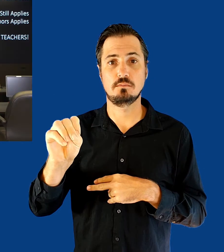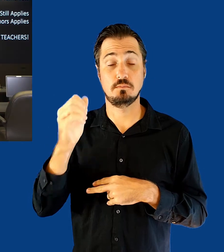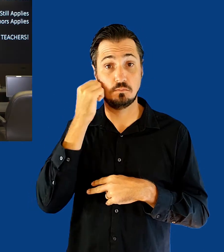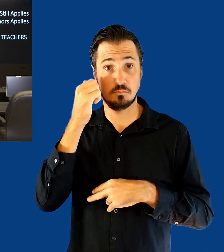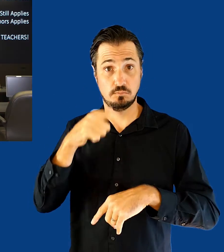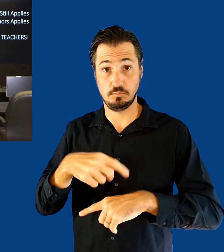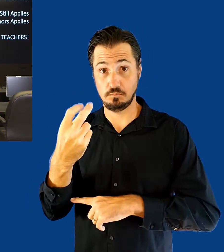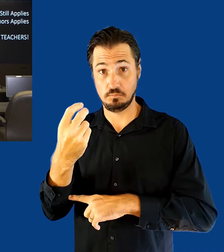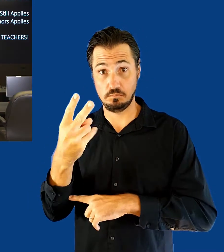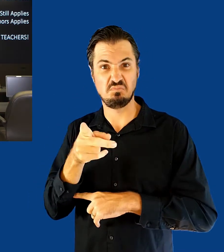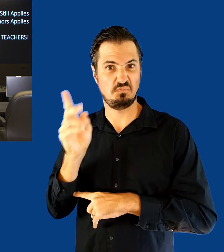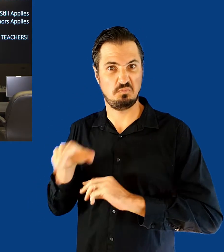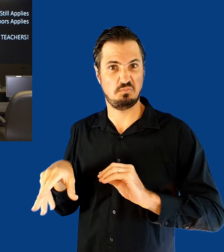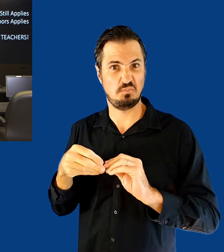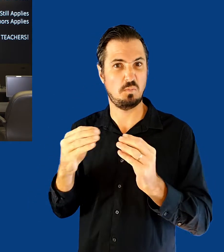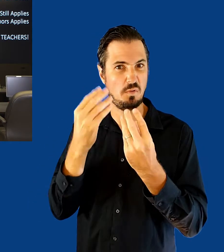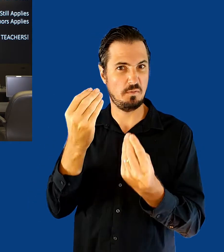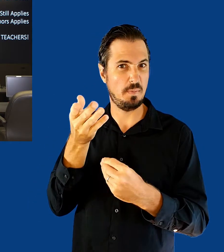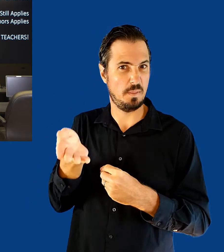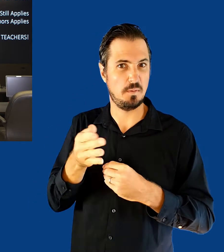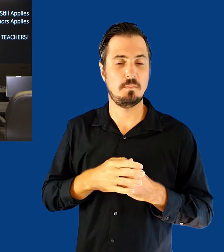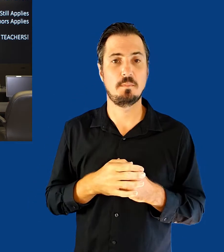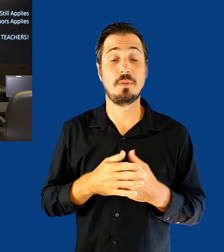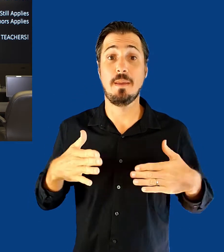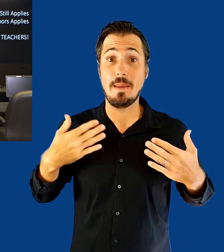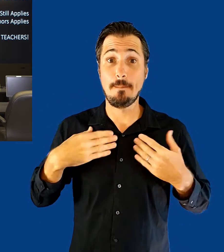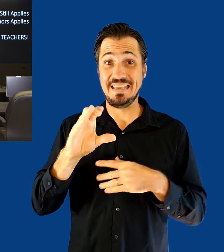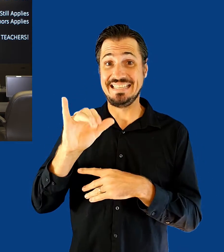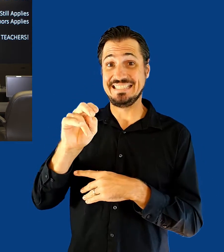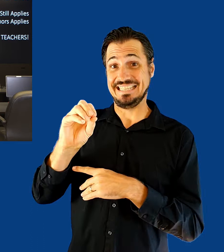Happy Cinco de Mayo, Happy Boys’ Day, and Happy Teacher Appreciation Day!